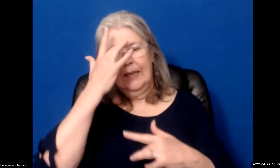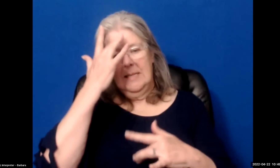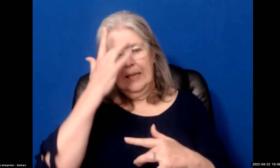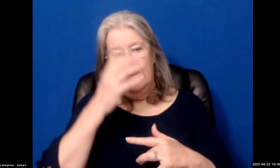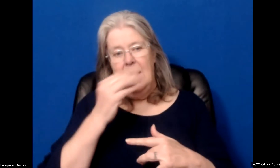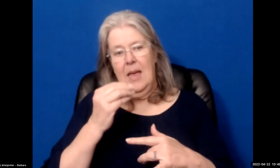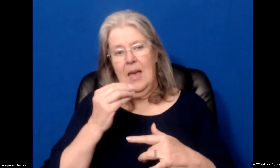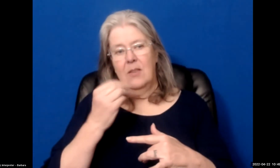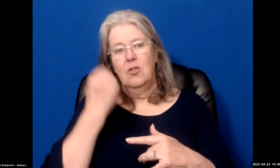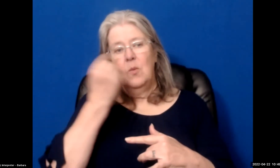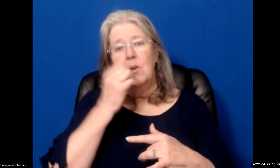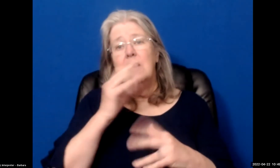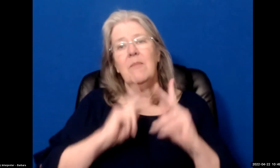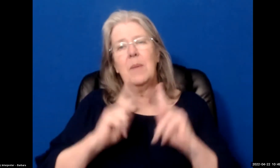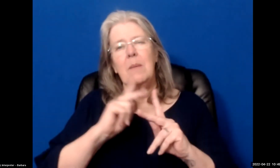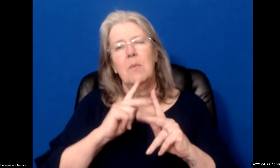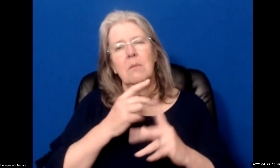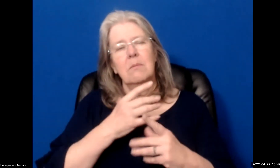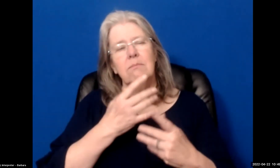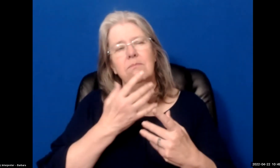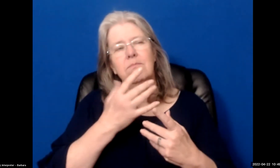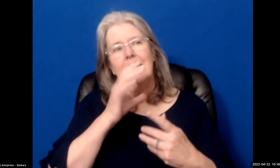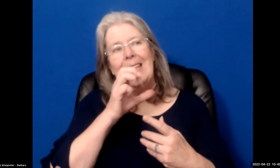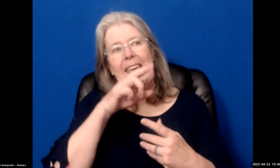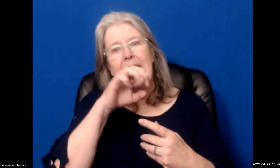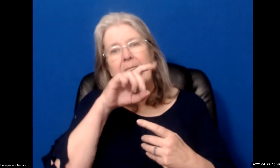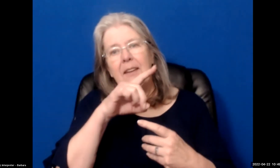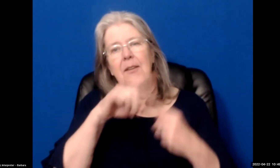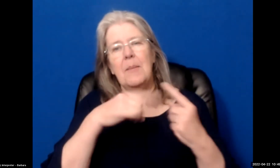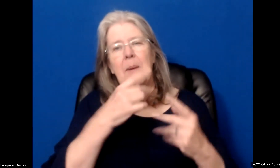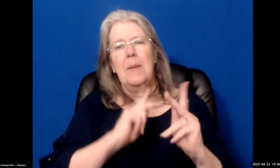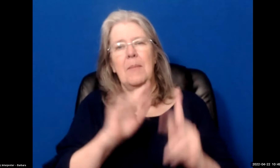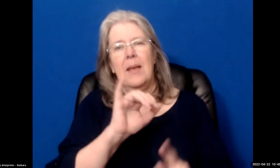like her, could you talk a little bit about that, and your concern of if the vaccine was